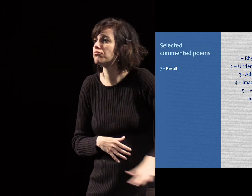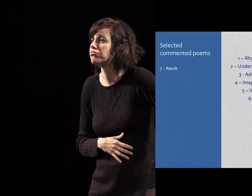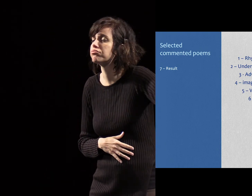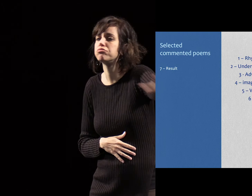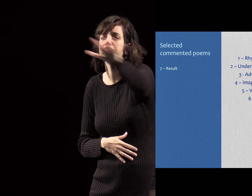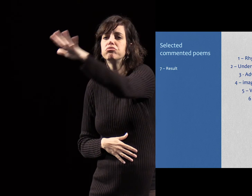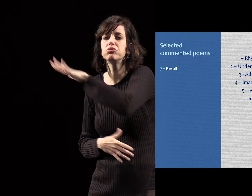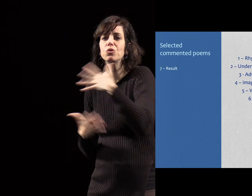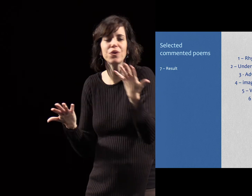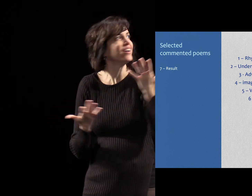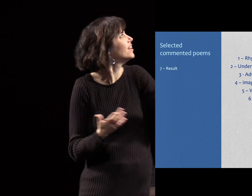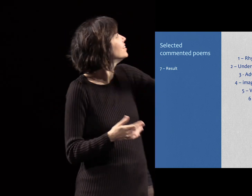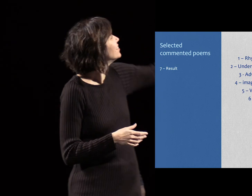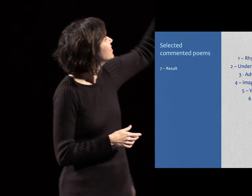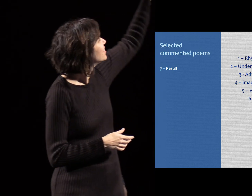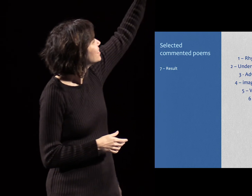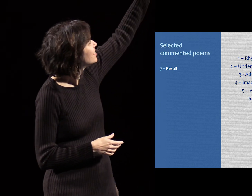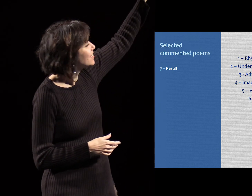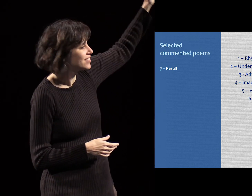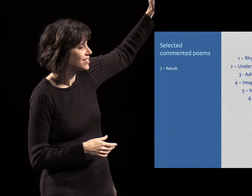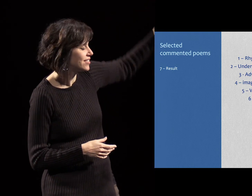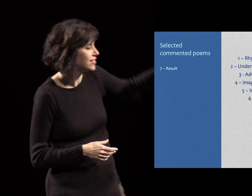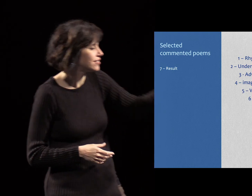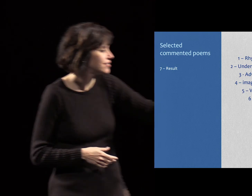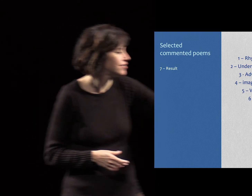What is this poetry? Who was it for?